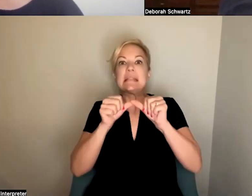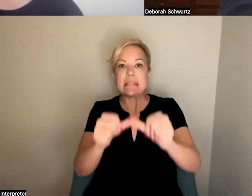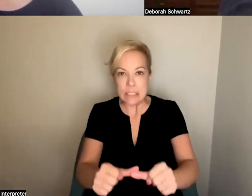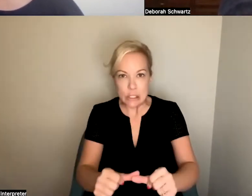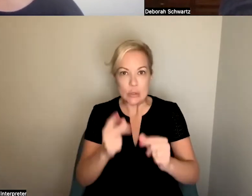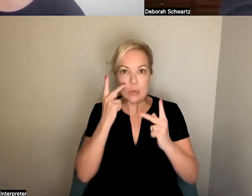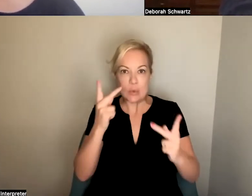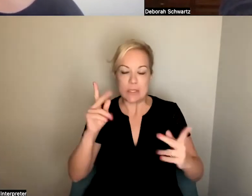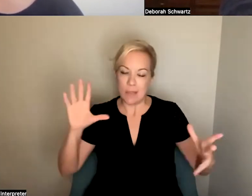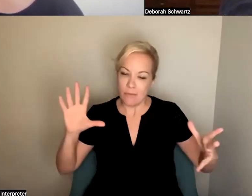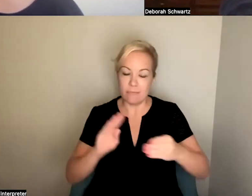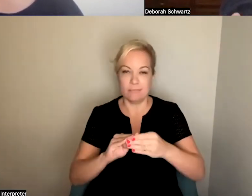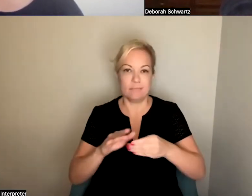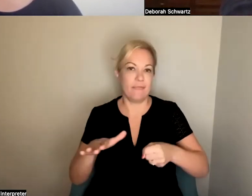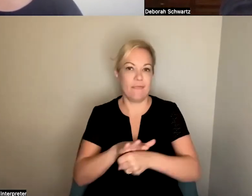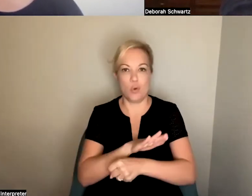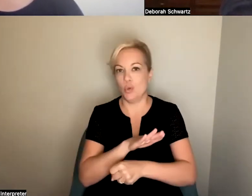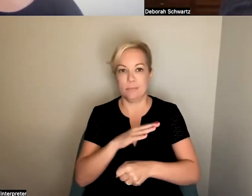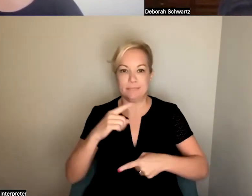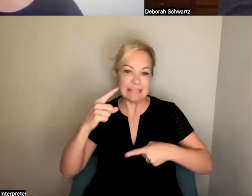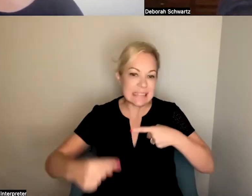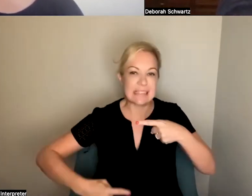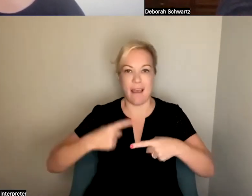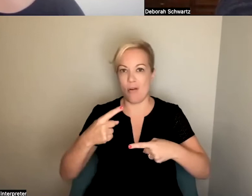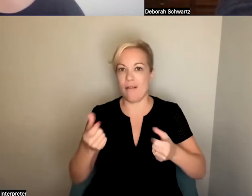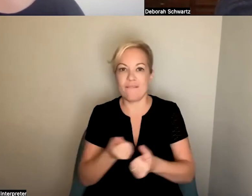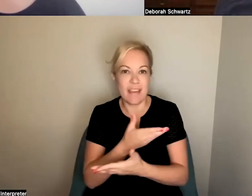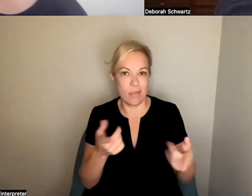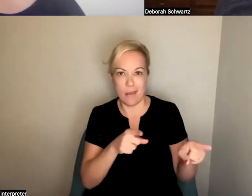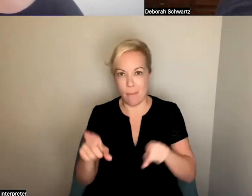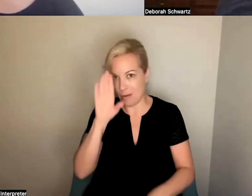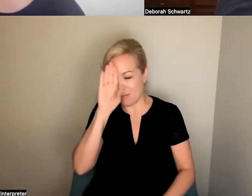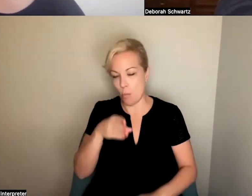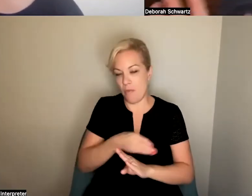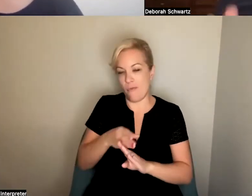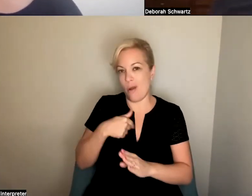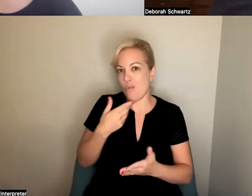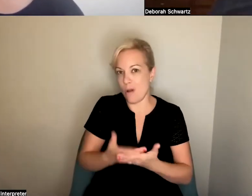the whole cycle of, you know, what was really, really hard. So, you know,